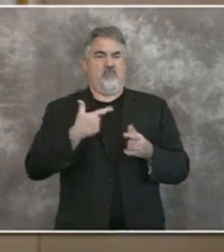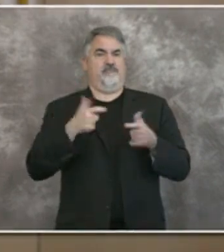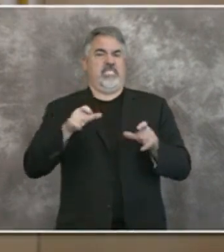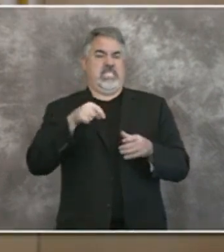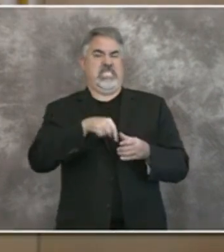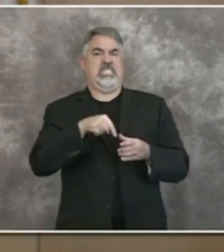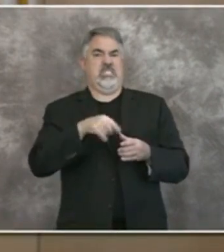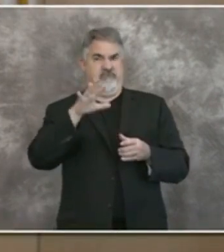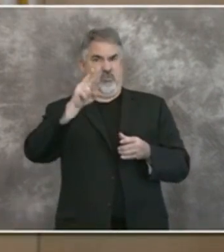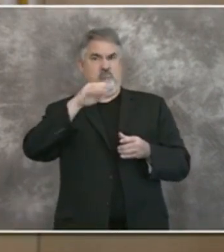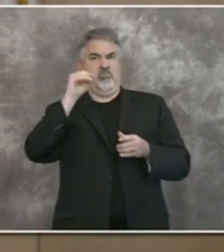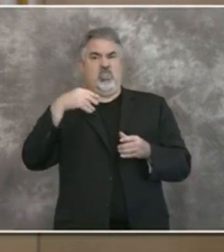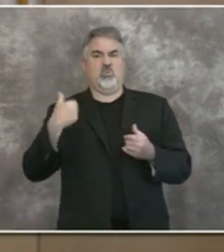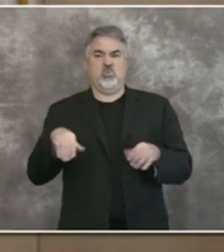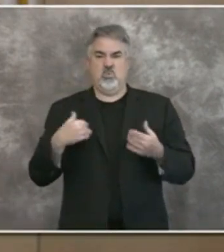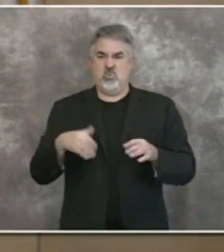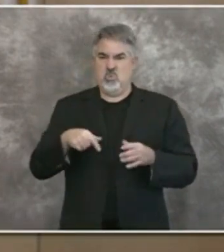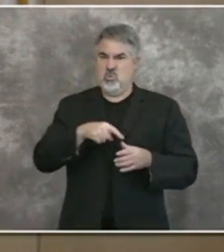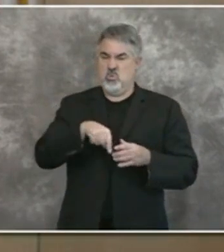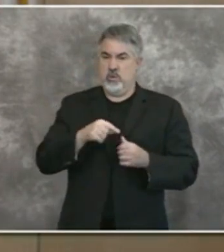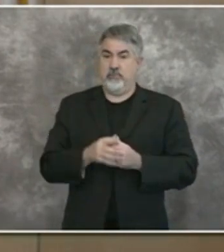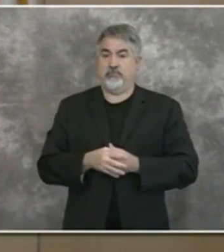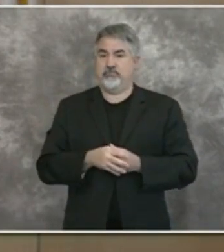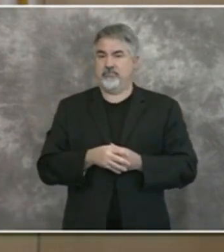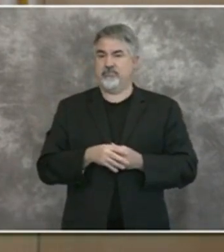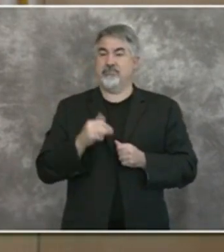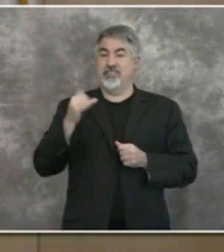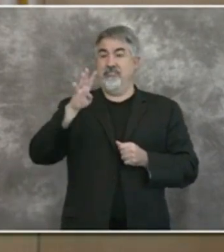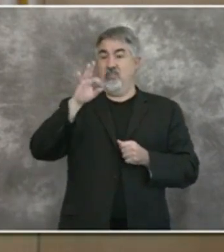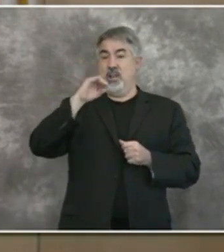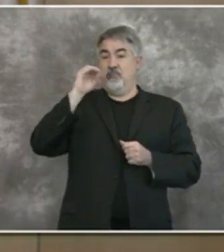YEARS OF AGE. 52% OF ALL OF THE BETWEEN THE AGES OF 2049